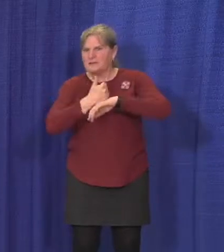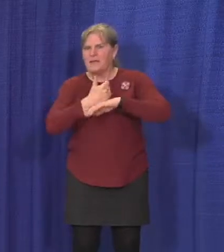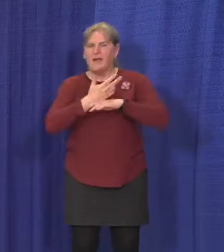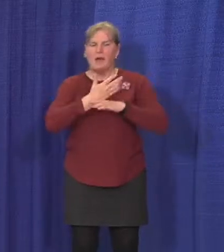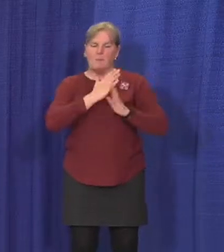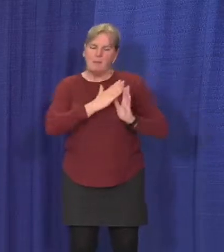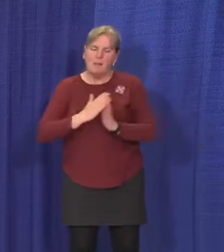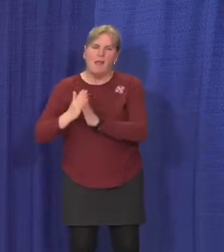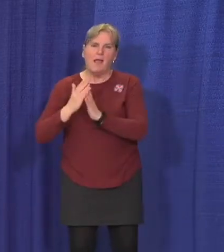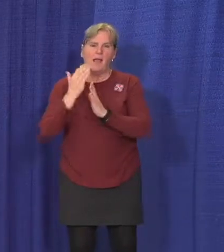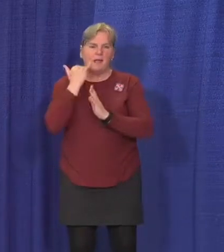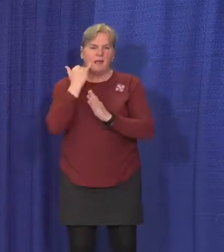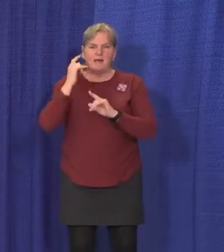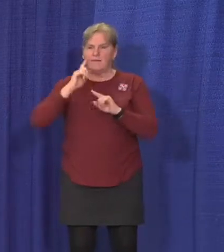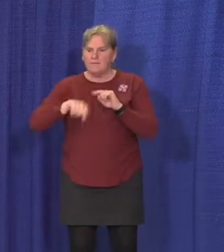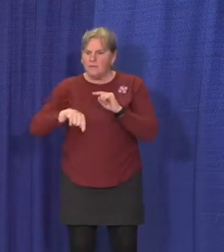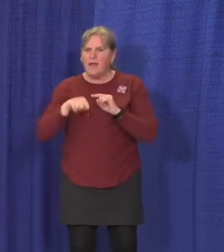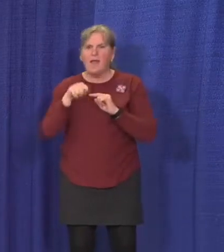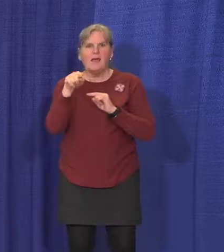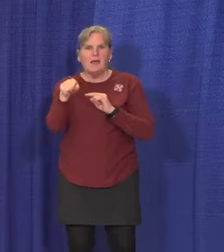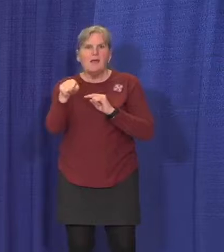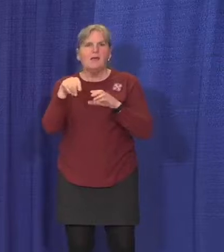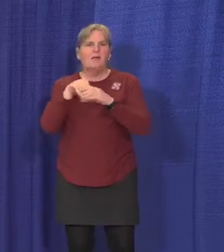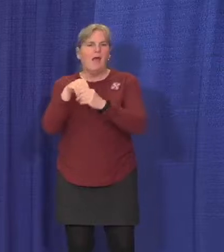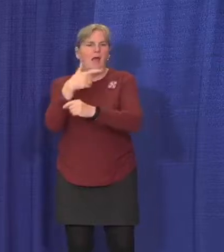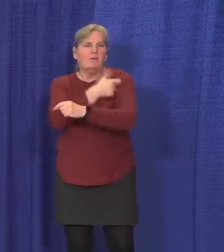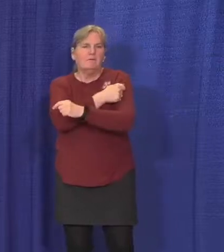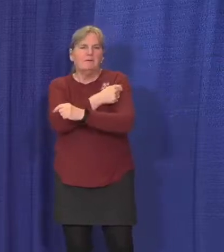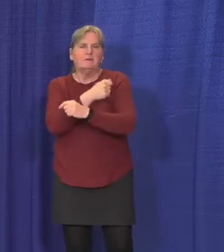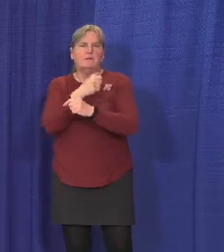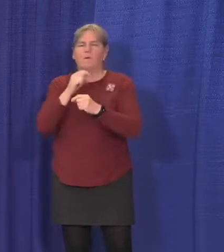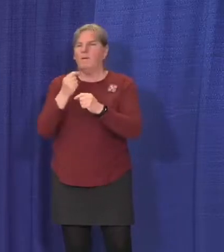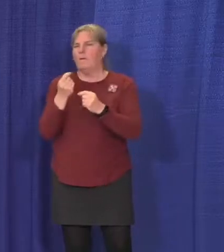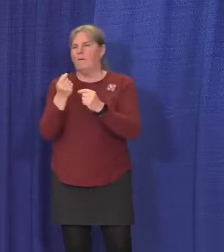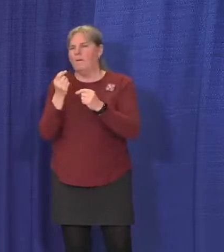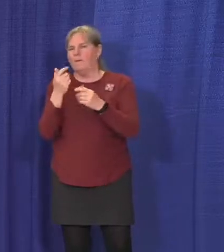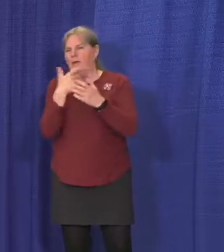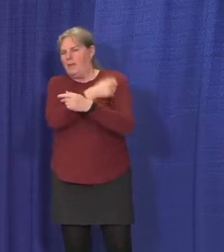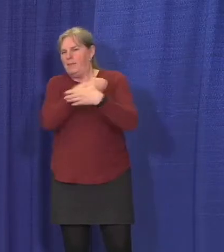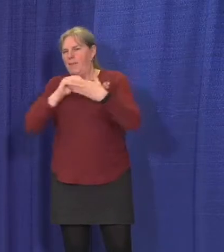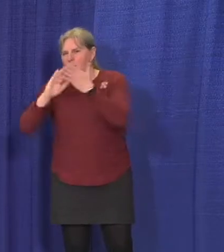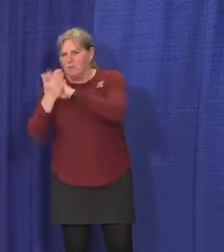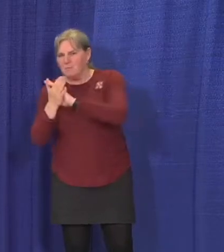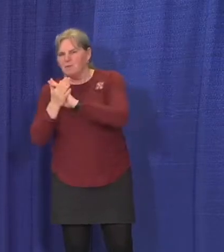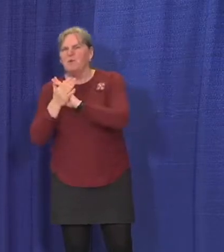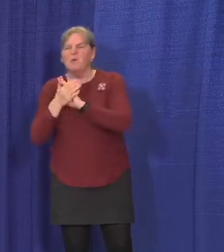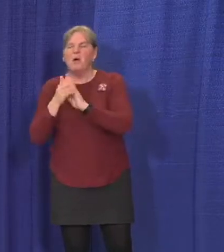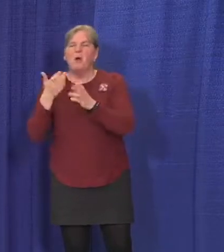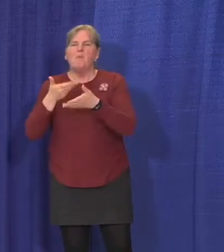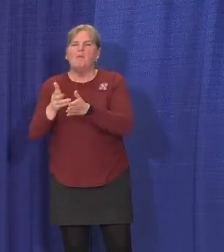for travel to Whitehorse or outside Your Community for youth who are unable to attend the